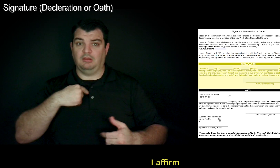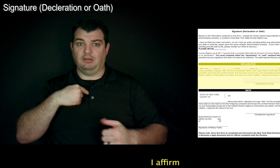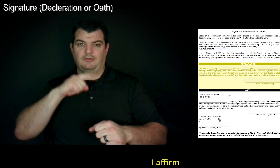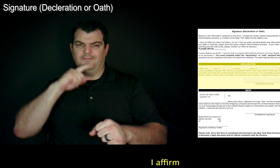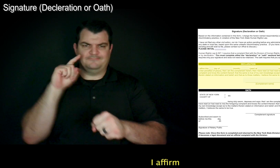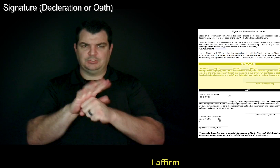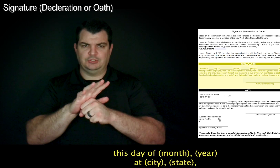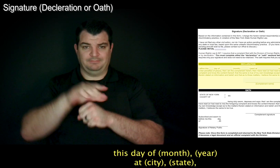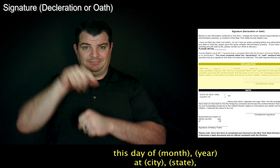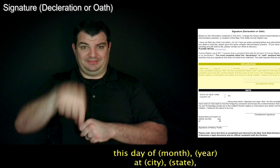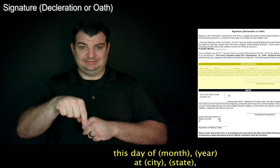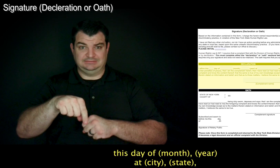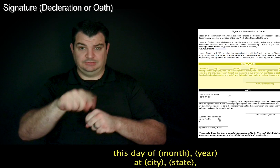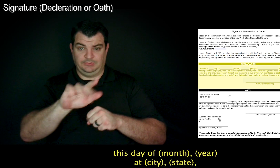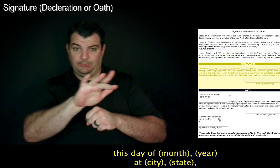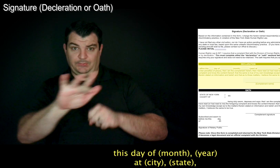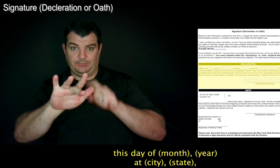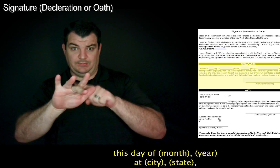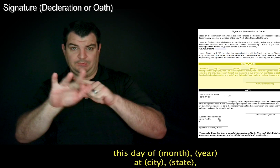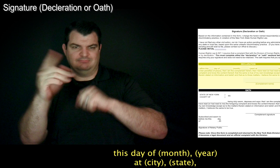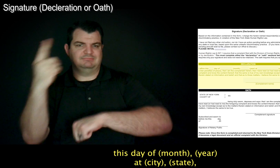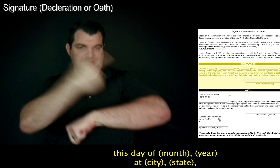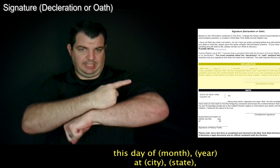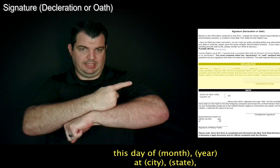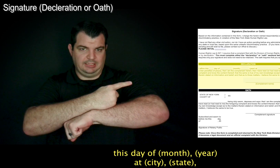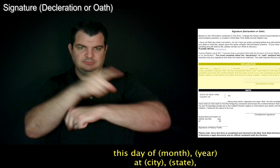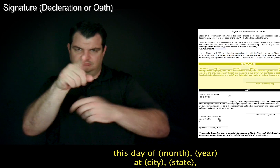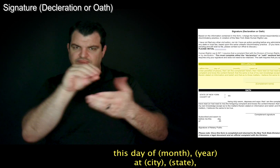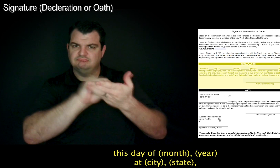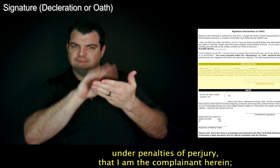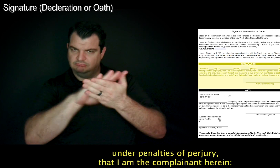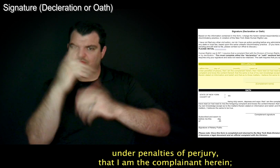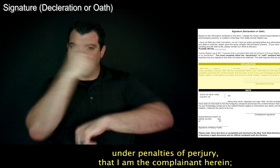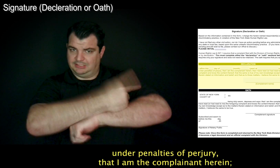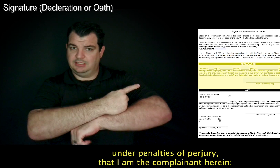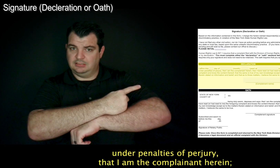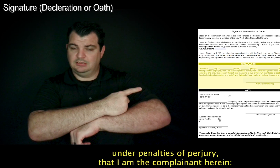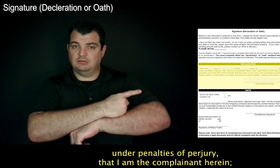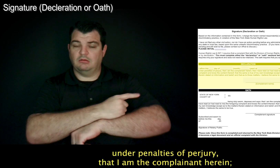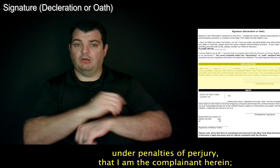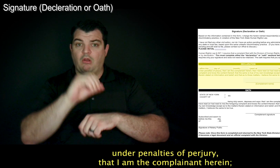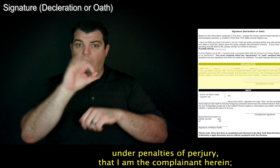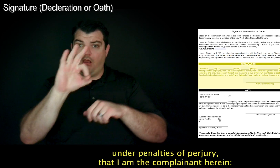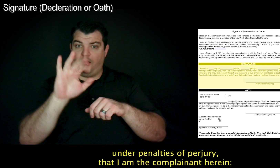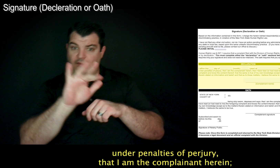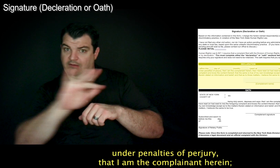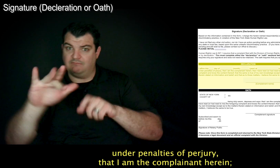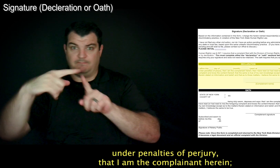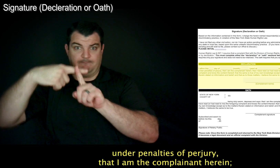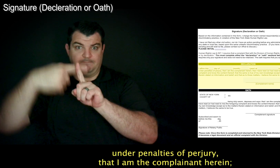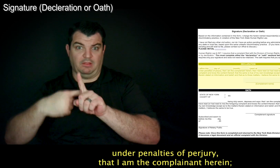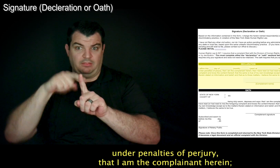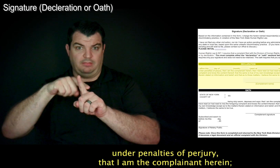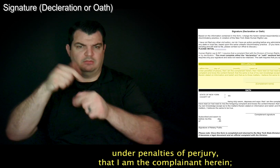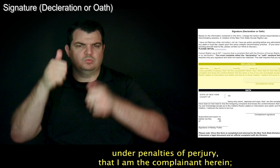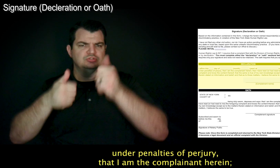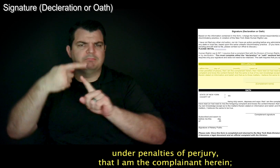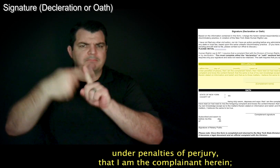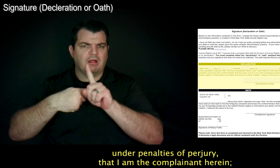I affirm this day of (month), (year) at (city), (state), under penalties of perjury, that I am the complainant herein;